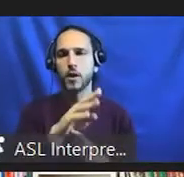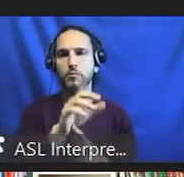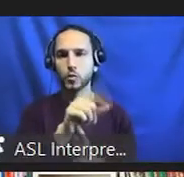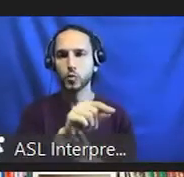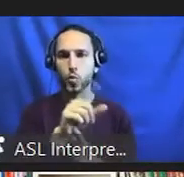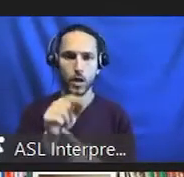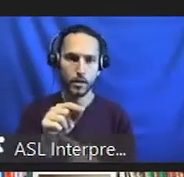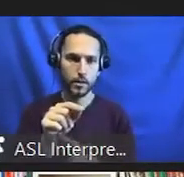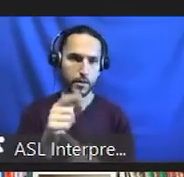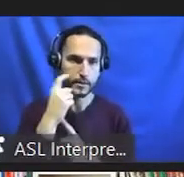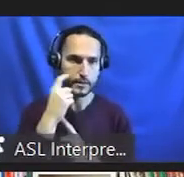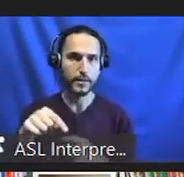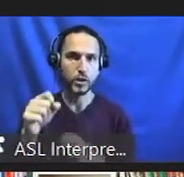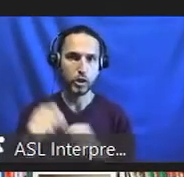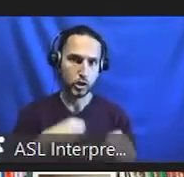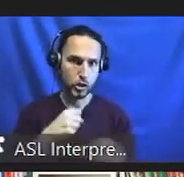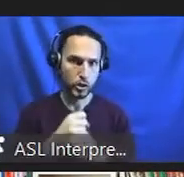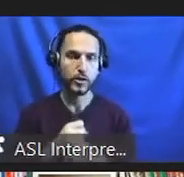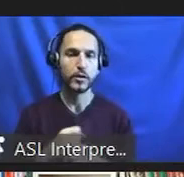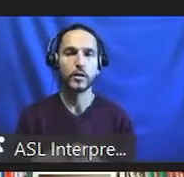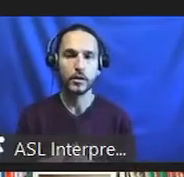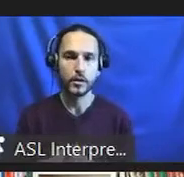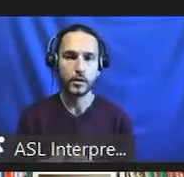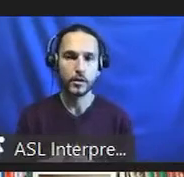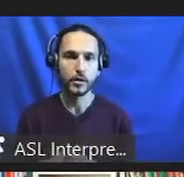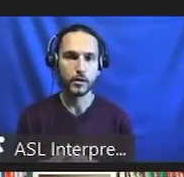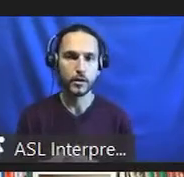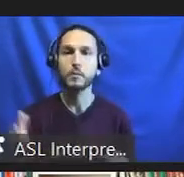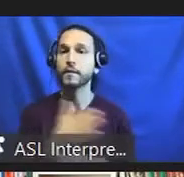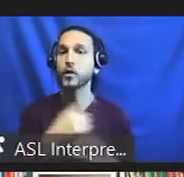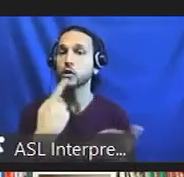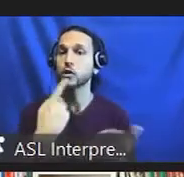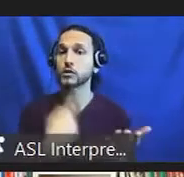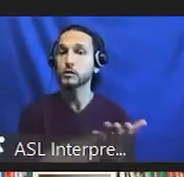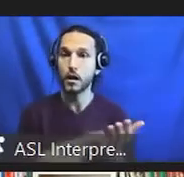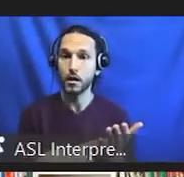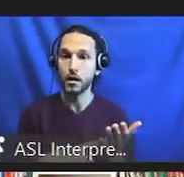Just before we get to that, I'll give you